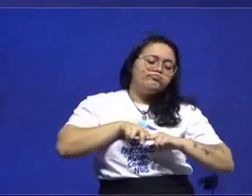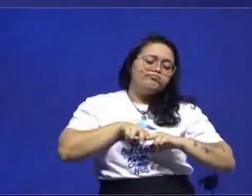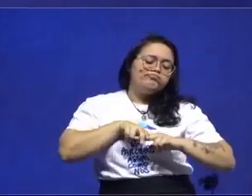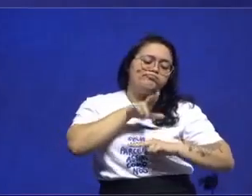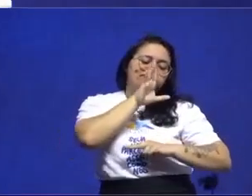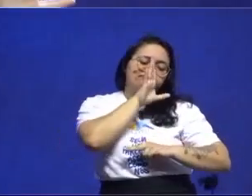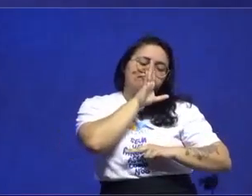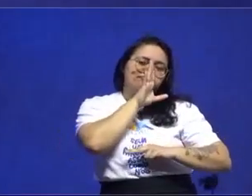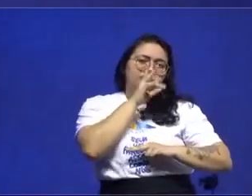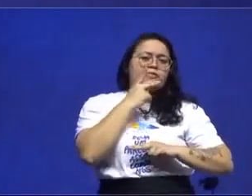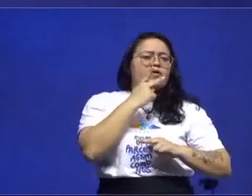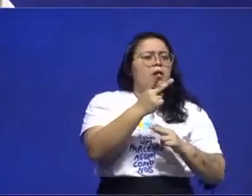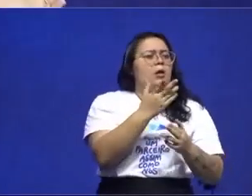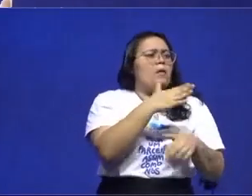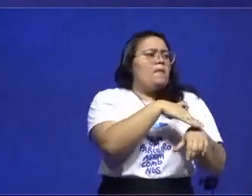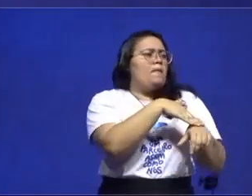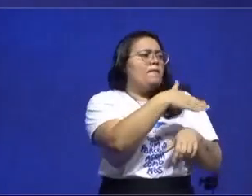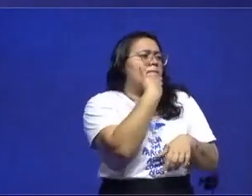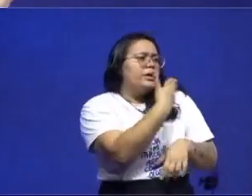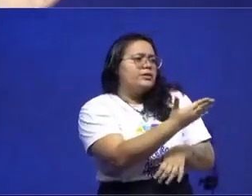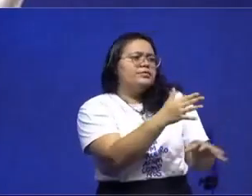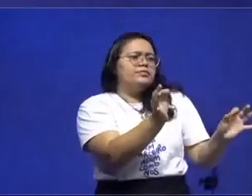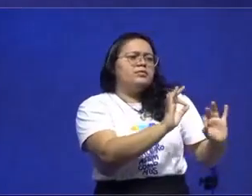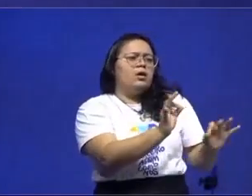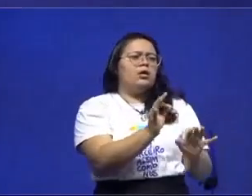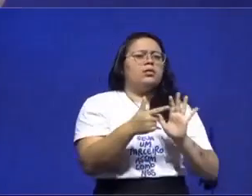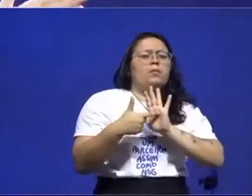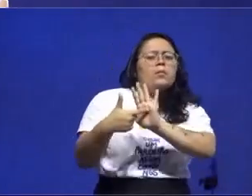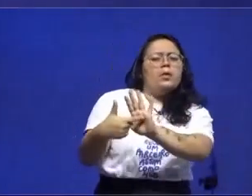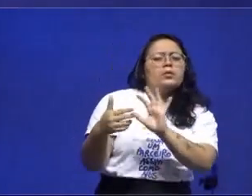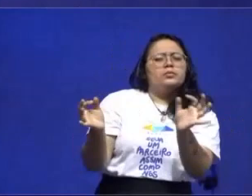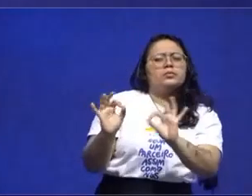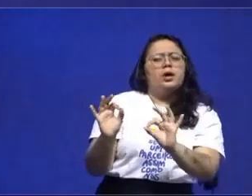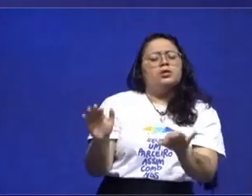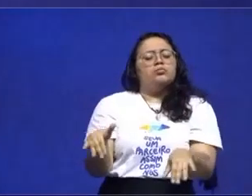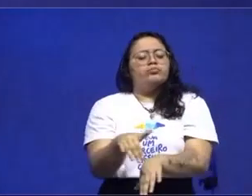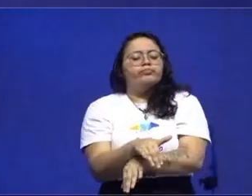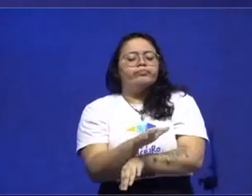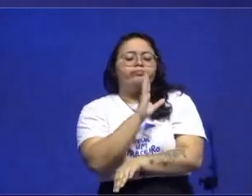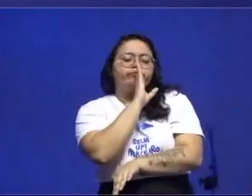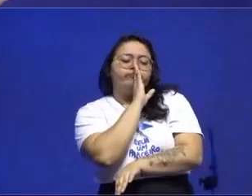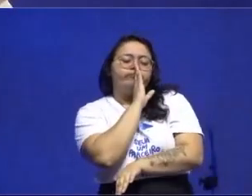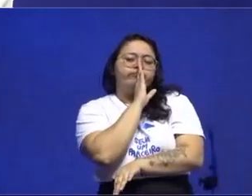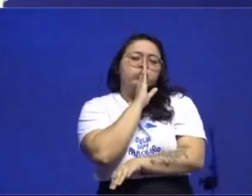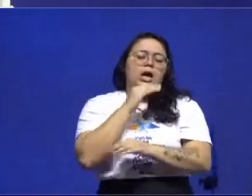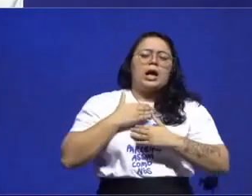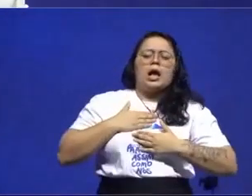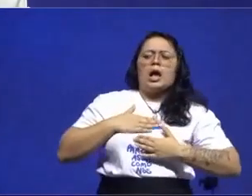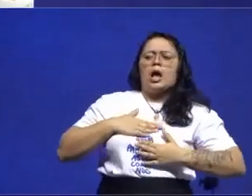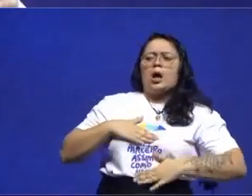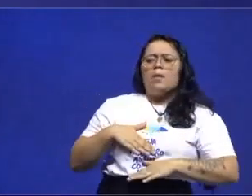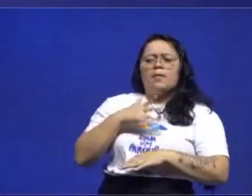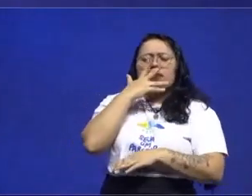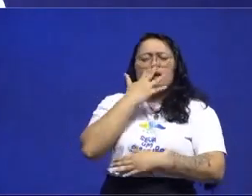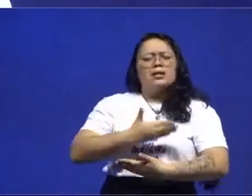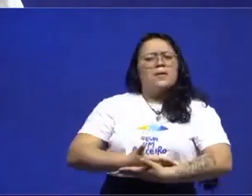ask doesn't show it is very quiet sometimes from little babies parents signal that he slept all